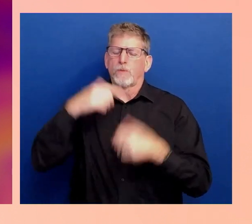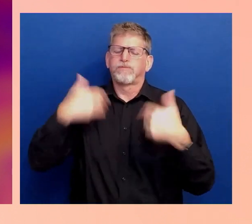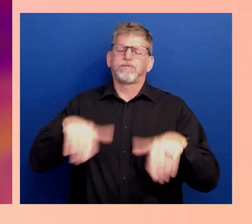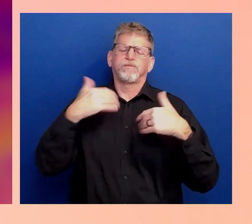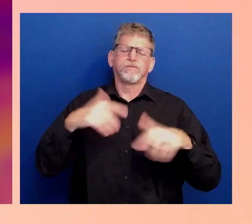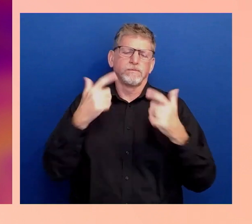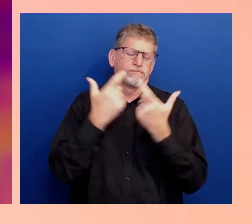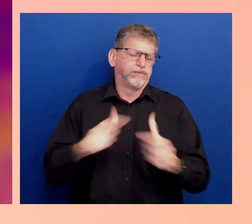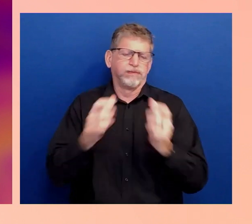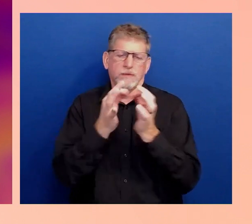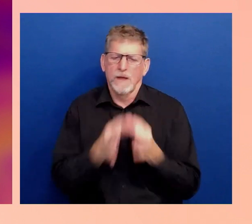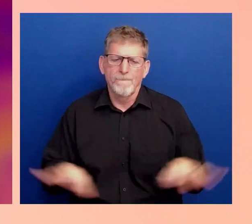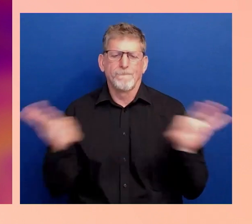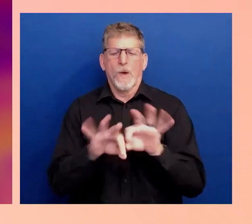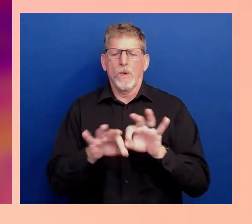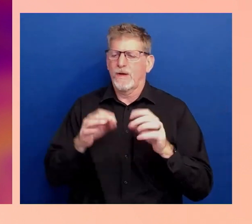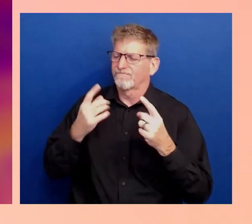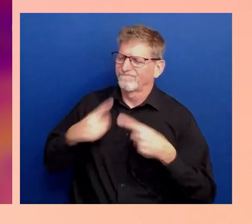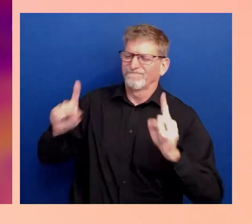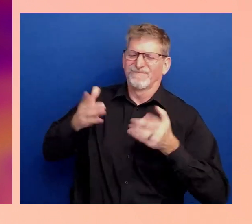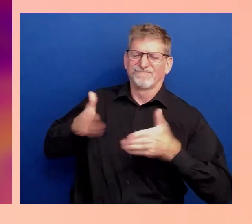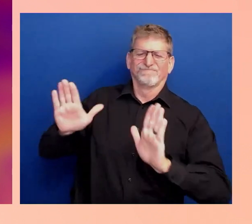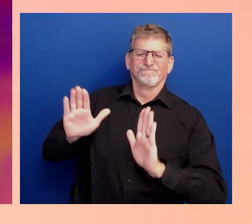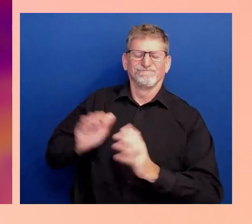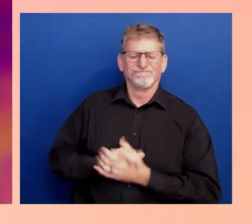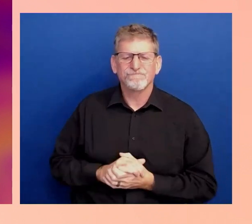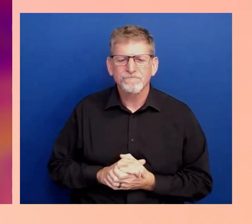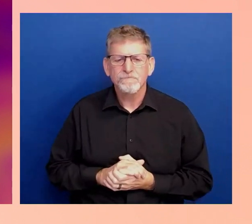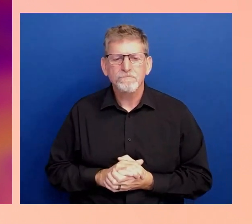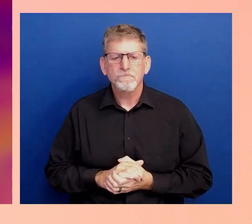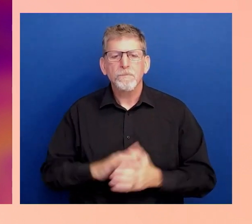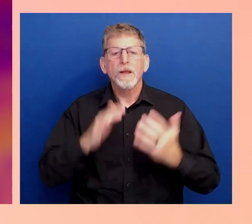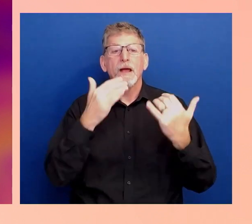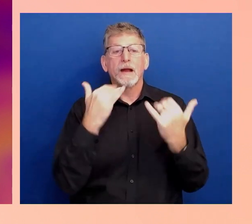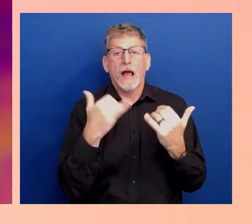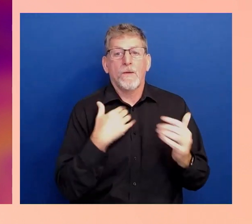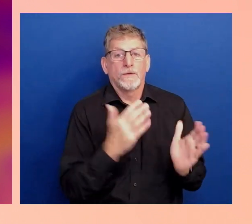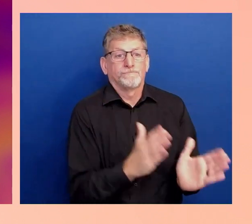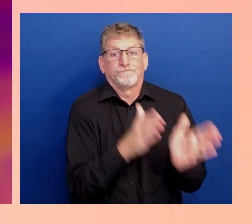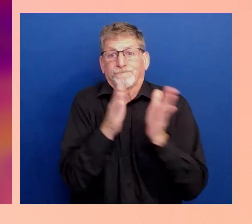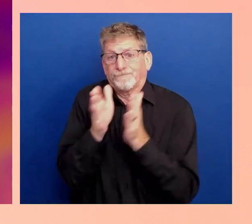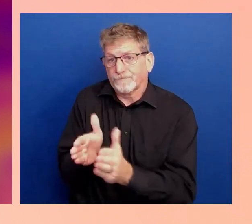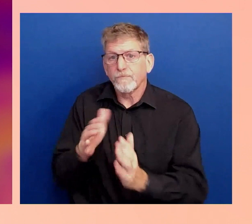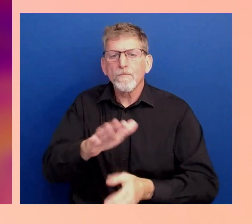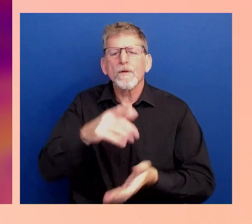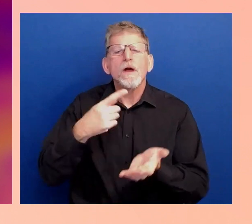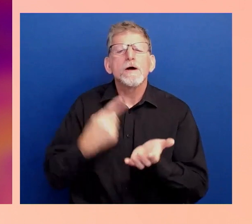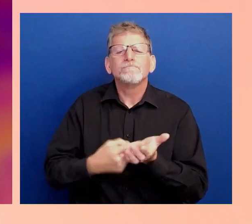understand what excites you? What do you think is the future of cognitive inclusion and design and engineering?